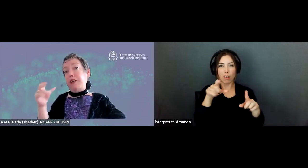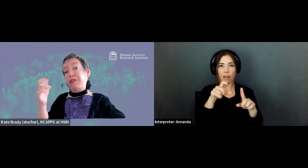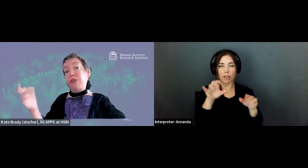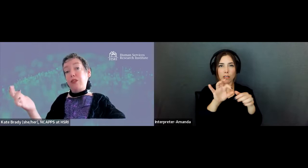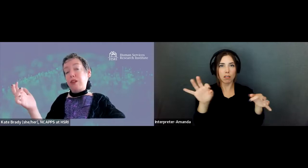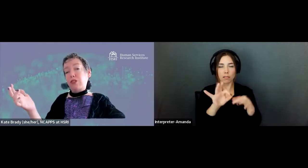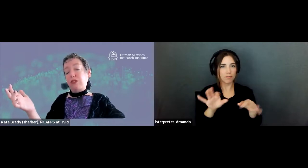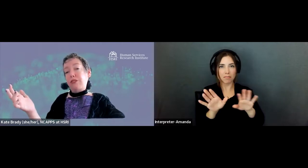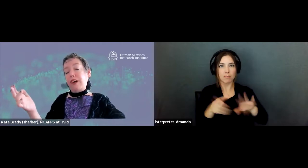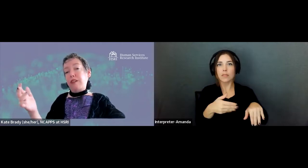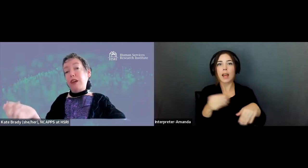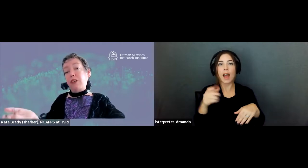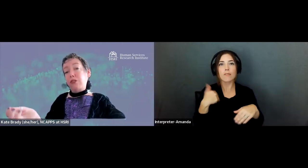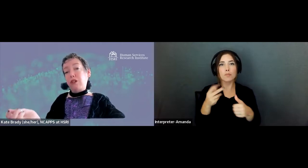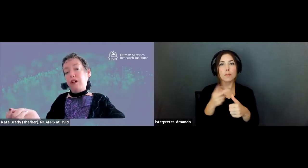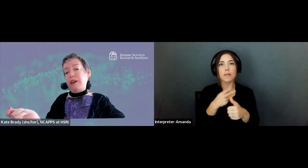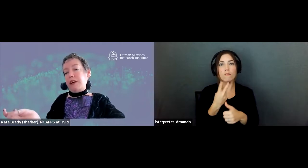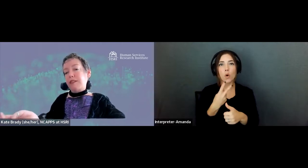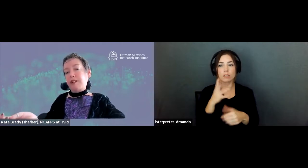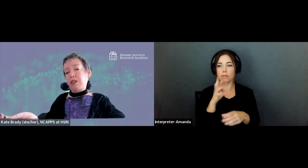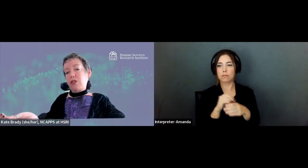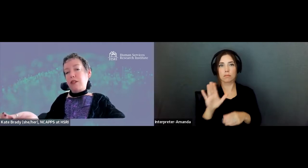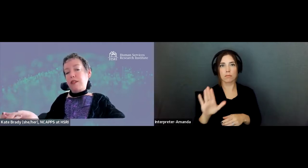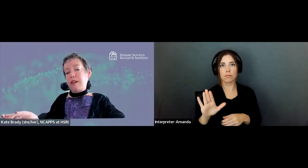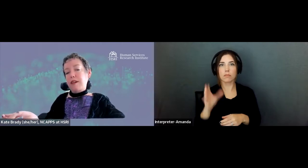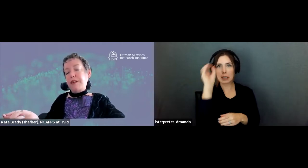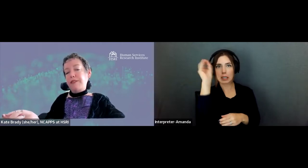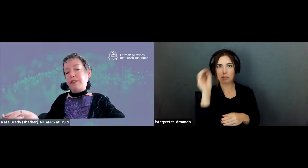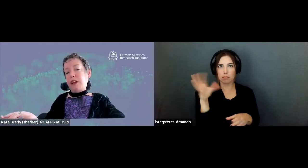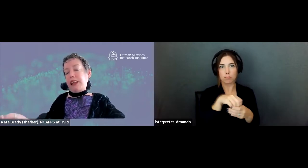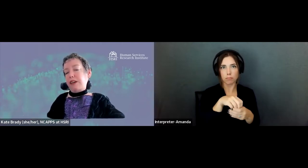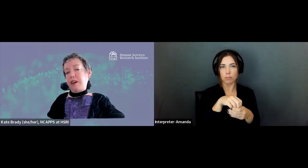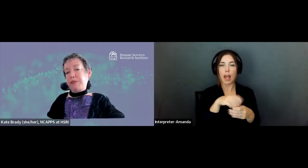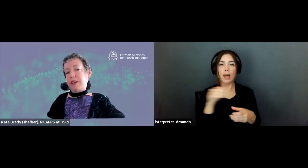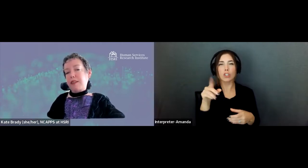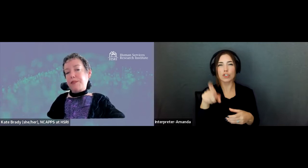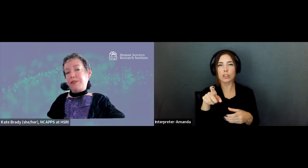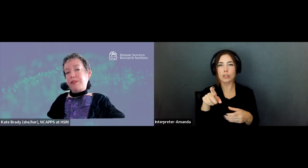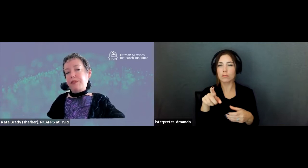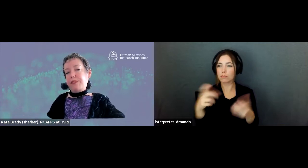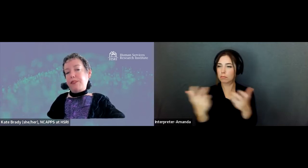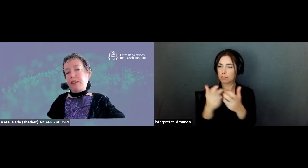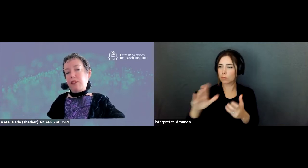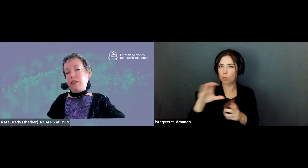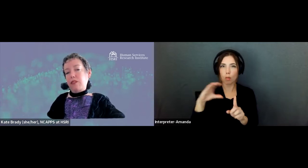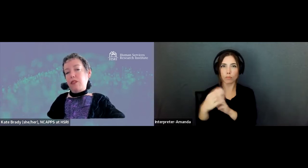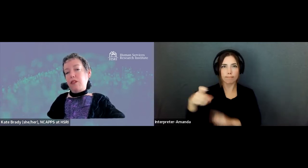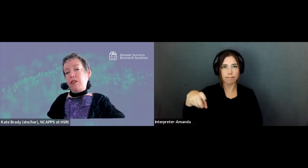And of course it should reflect any cultural considerations. Next slide, please.